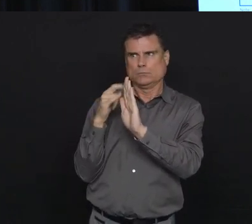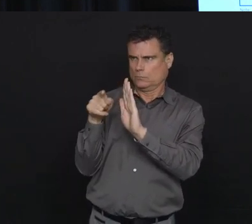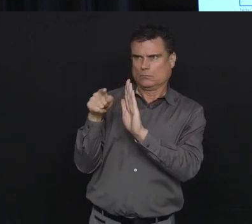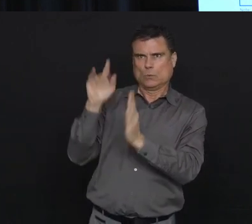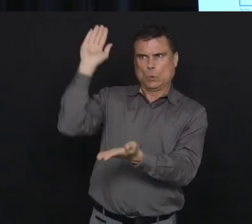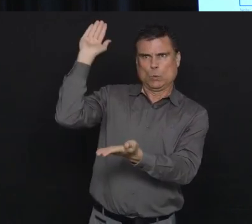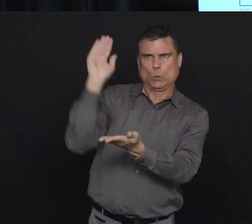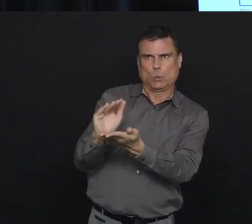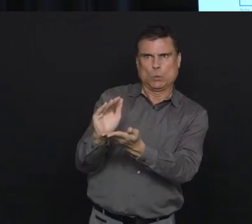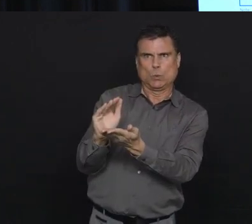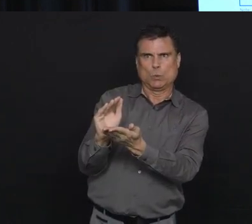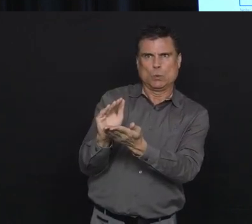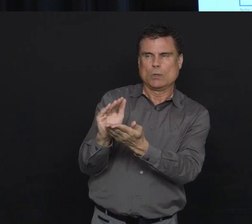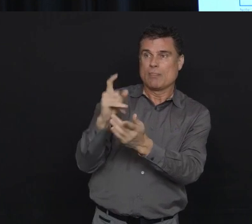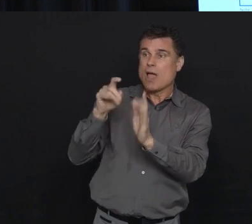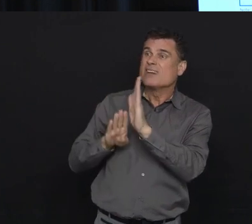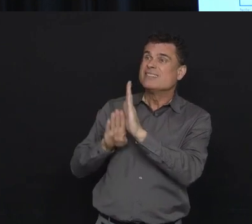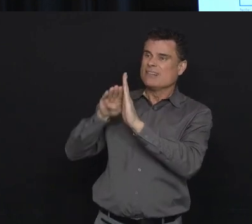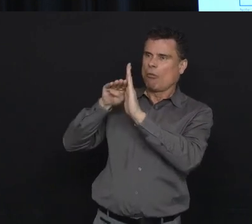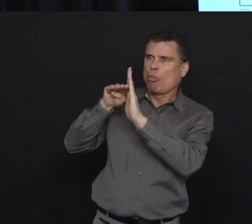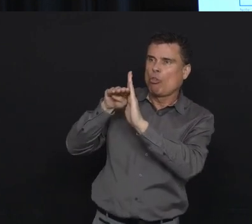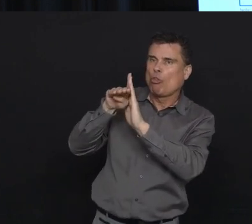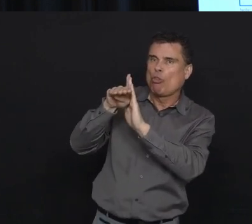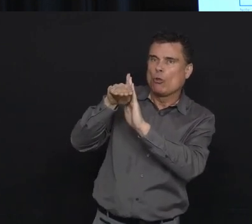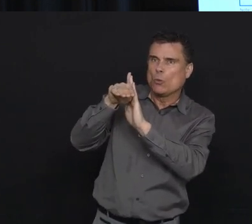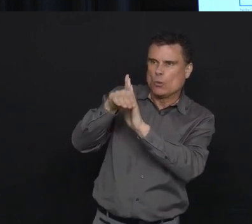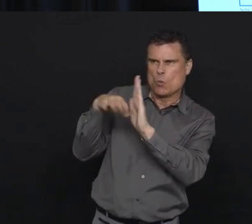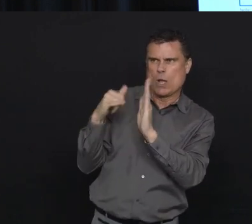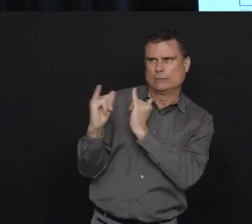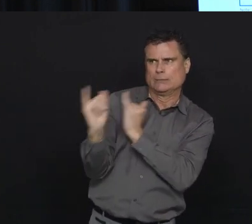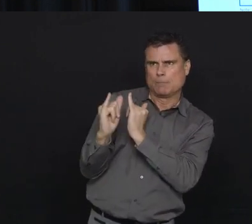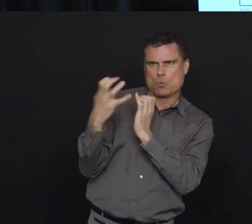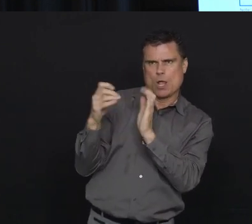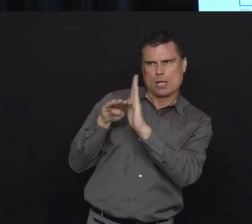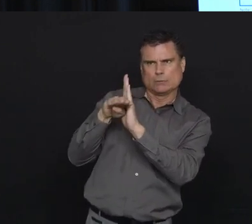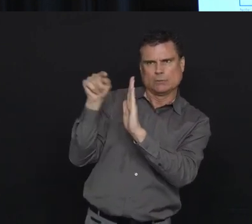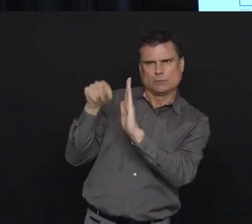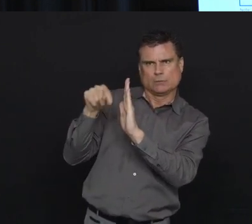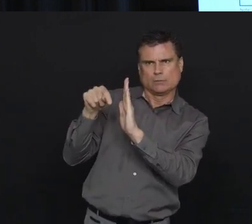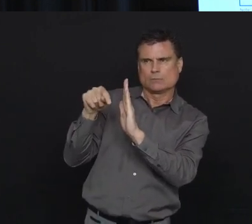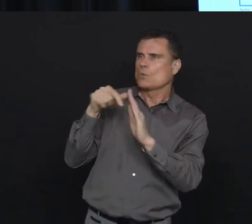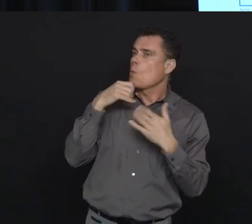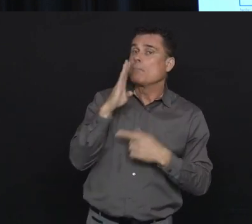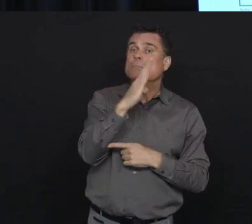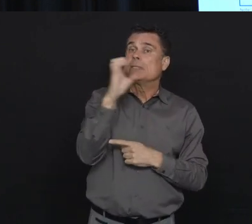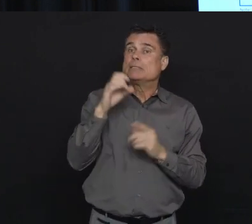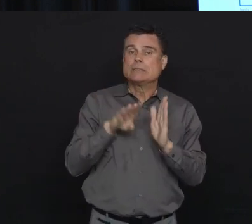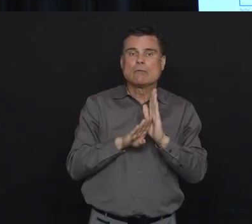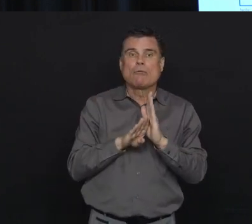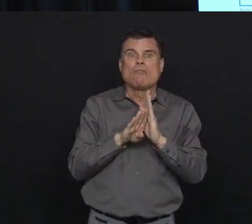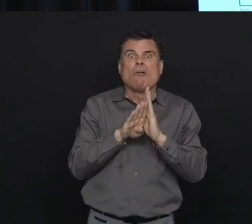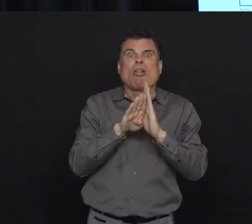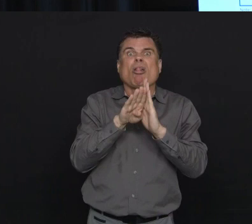bending the curve, that's what we want to look at four BC. We don't want to get that high but that's what we have